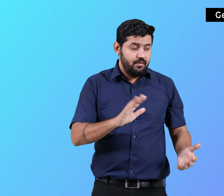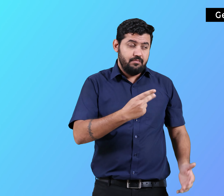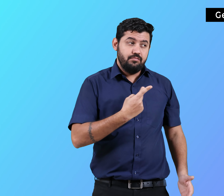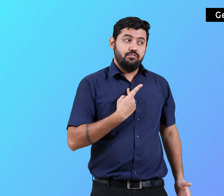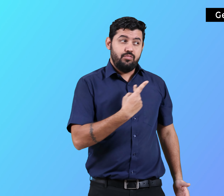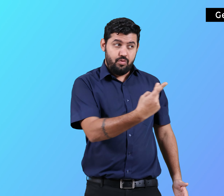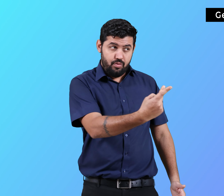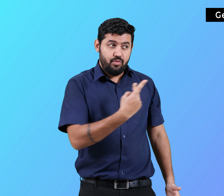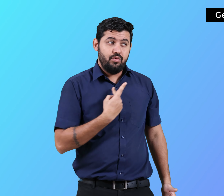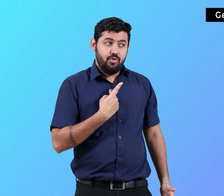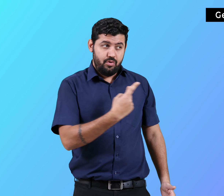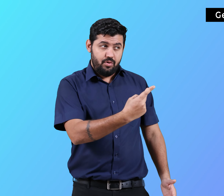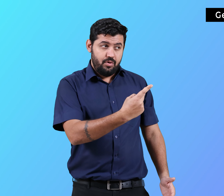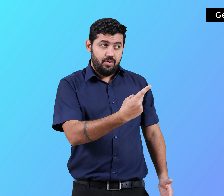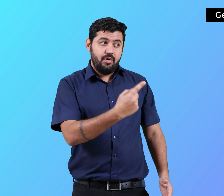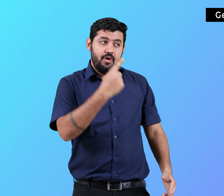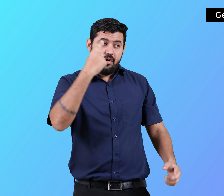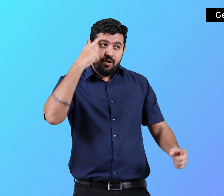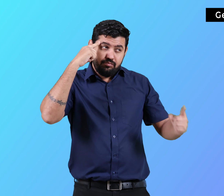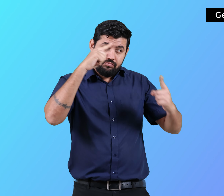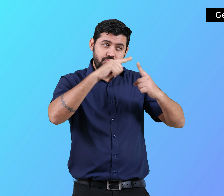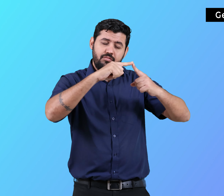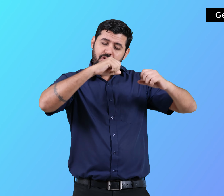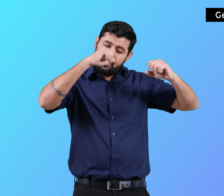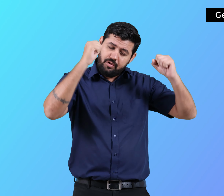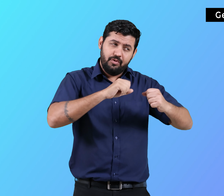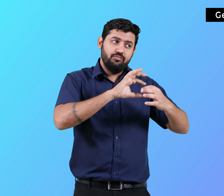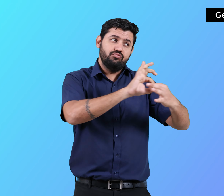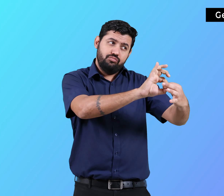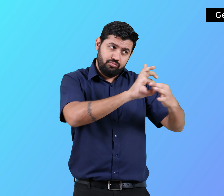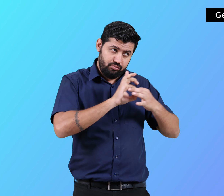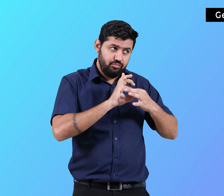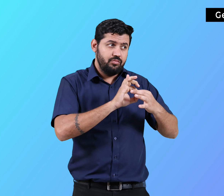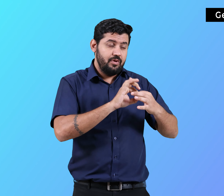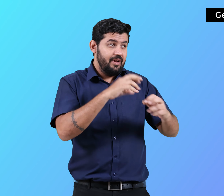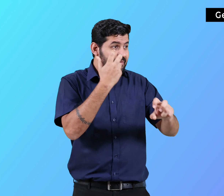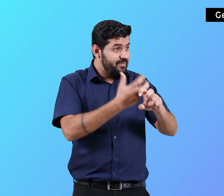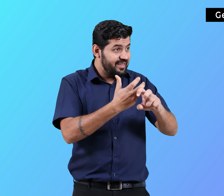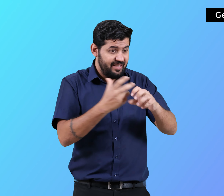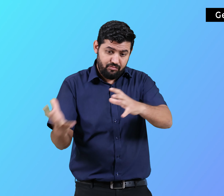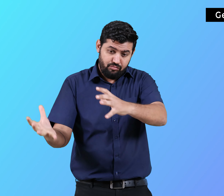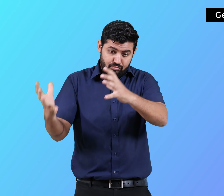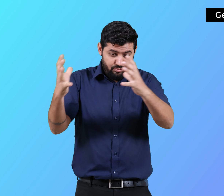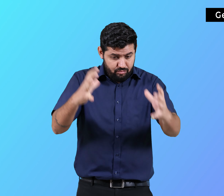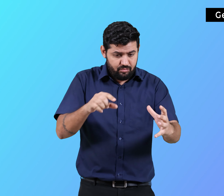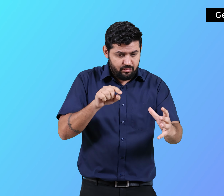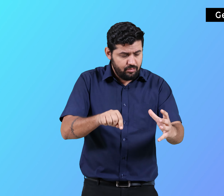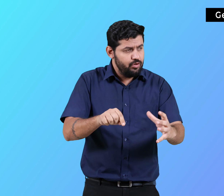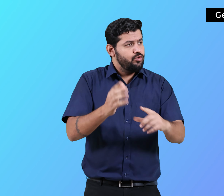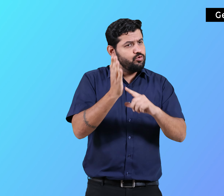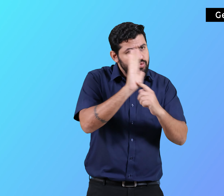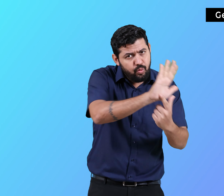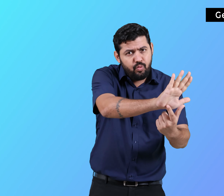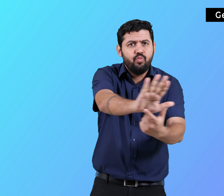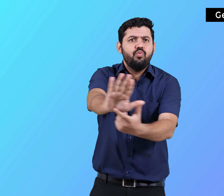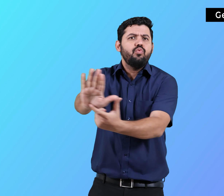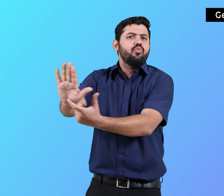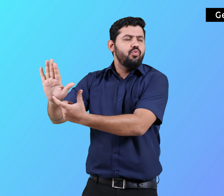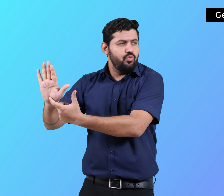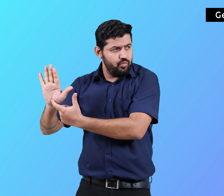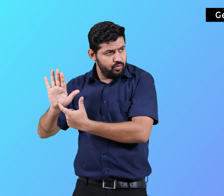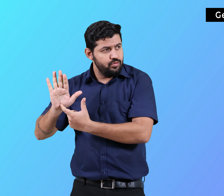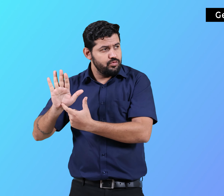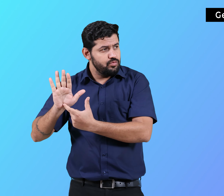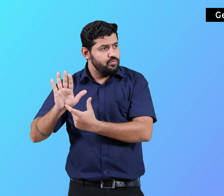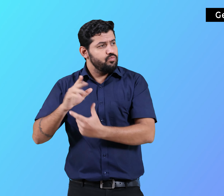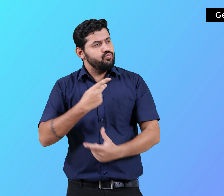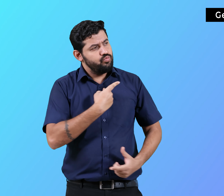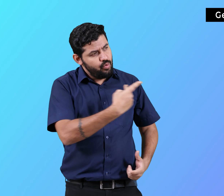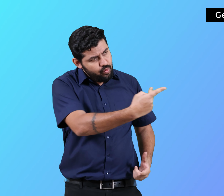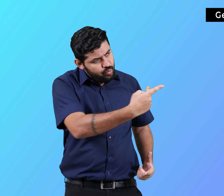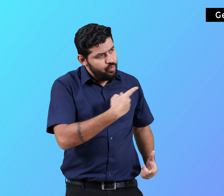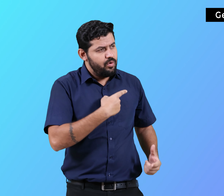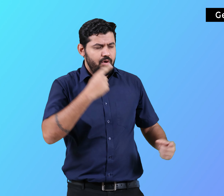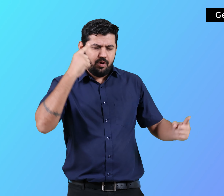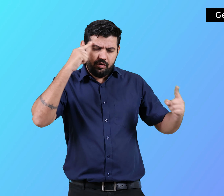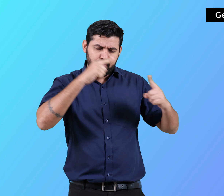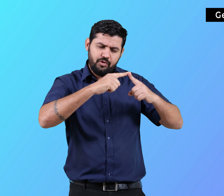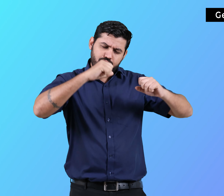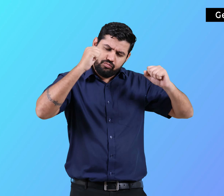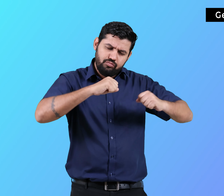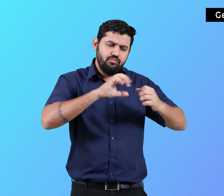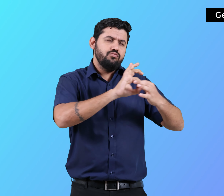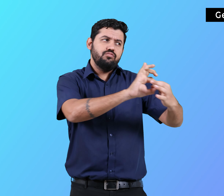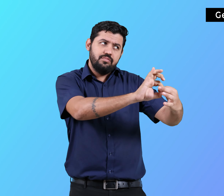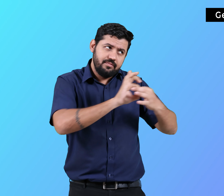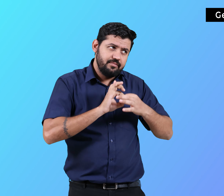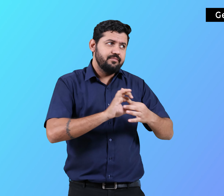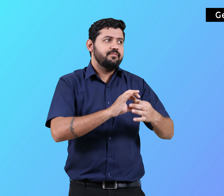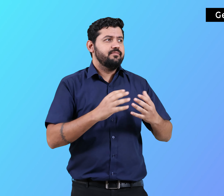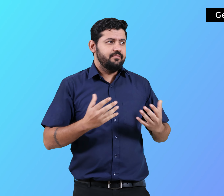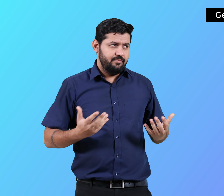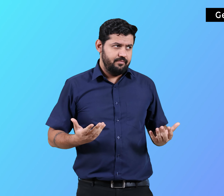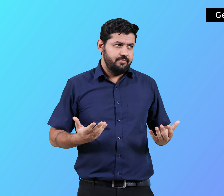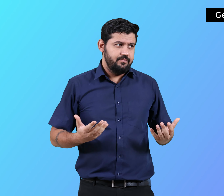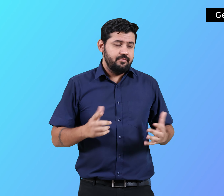So I am ready to make an agreement with you. We will set up a pile of stones to show that we have an agreement.”